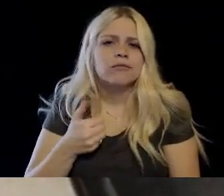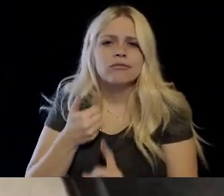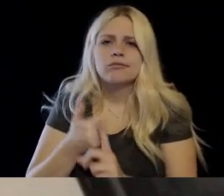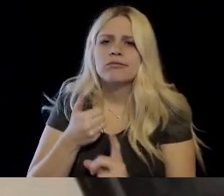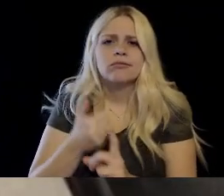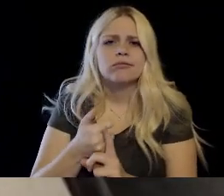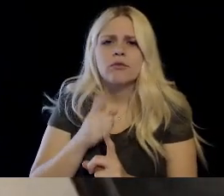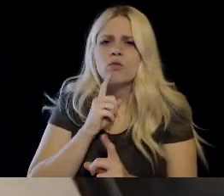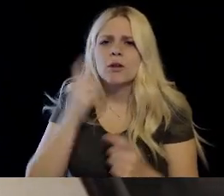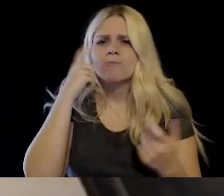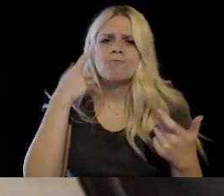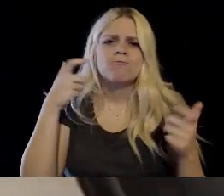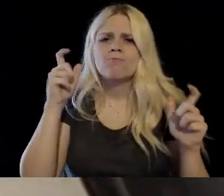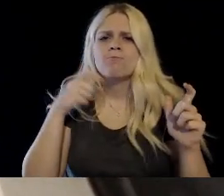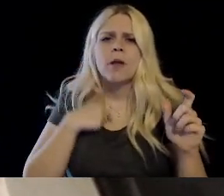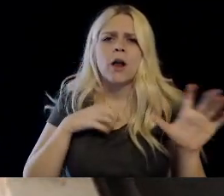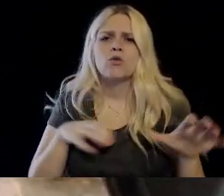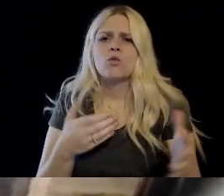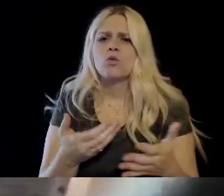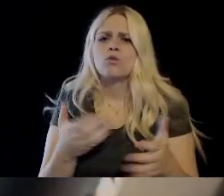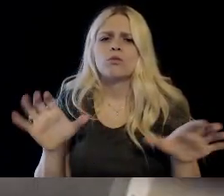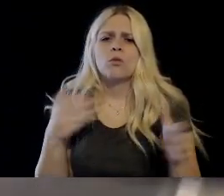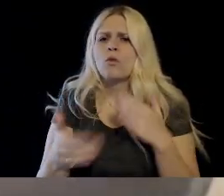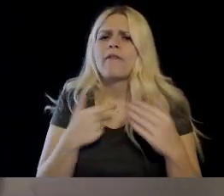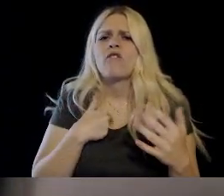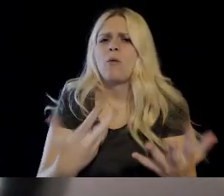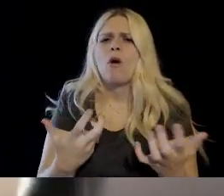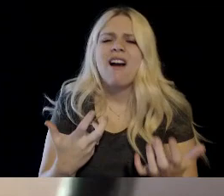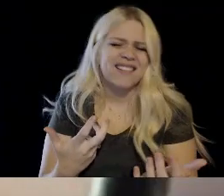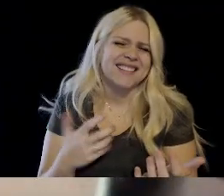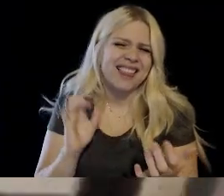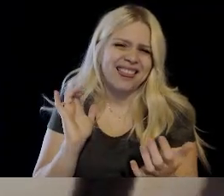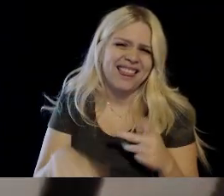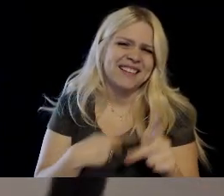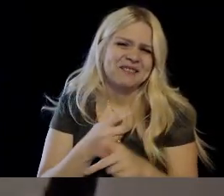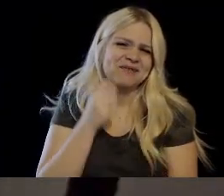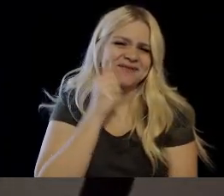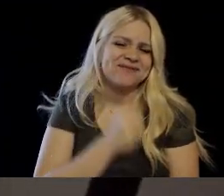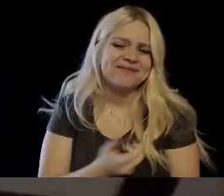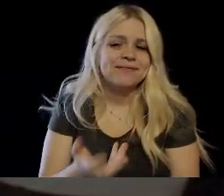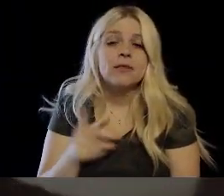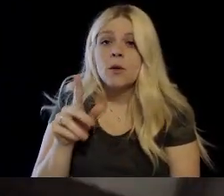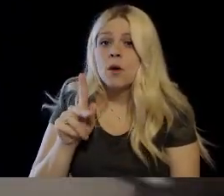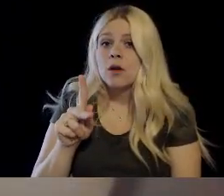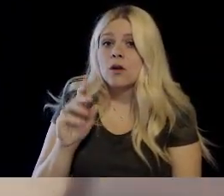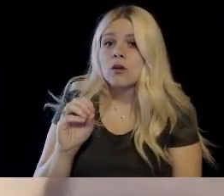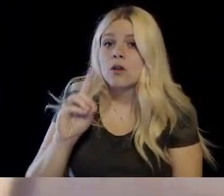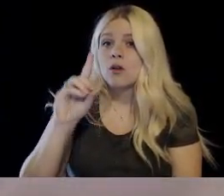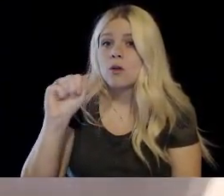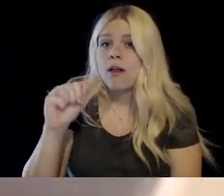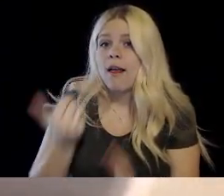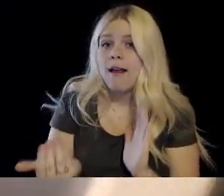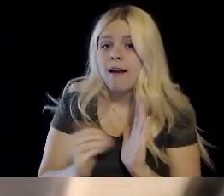Erica: Okay. Joanne: So here comes Koda again. Erica: Okay. Here comes Koda. Joanne: So, but we'll see what happens. So, you look a little more comfortable this